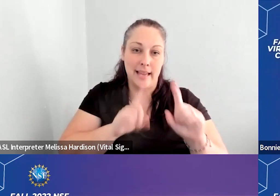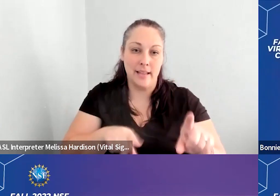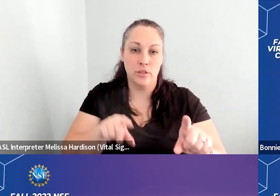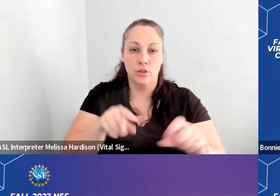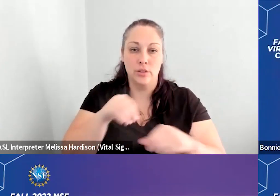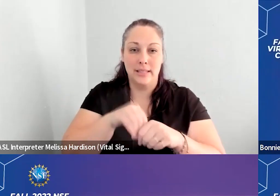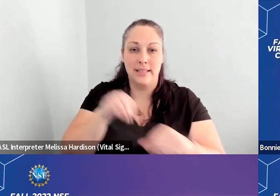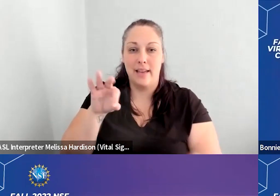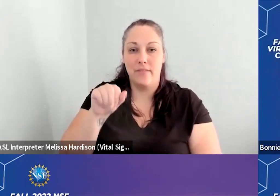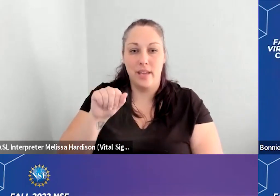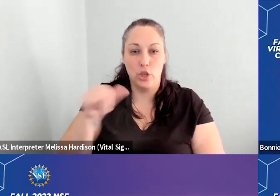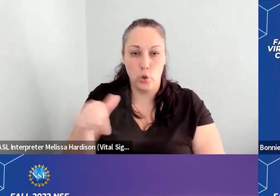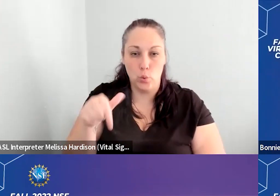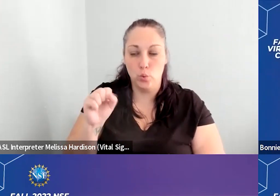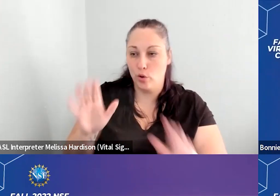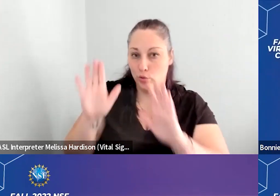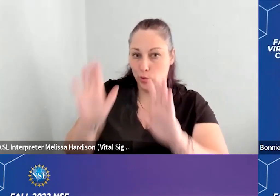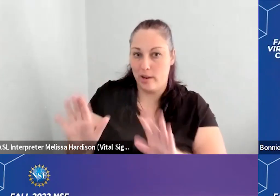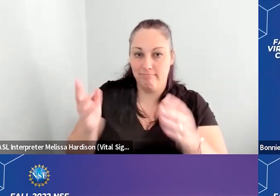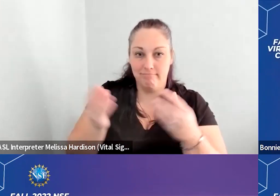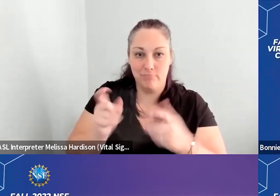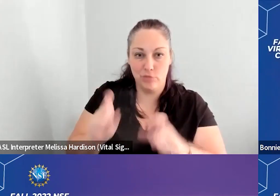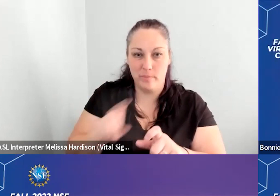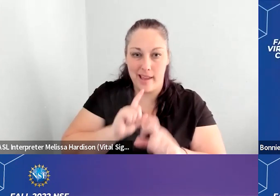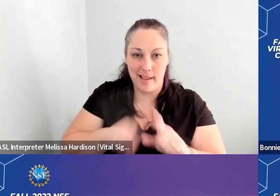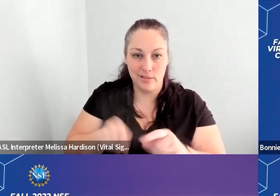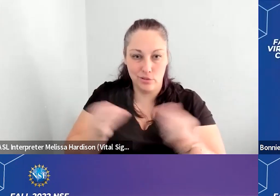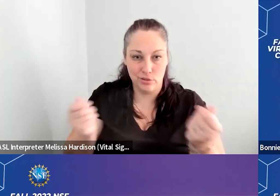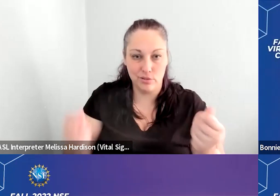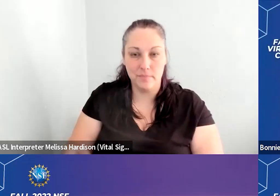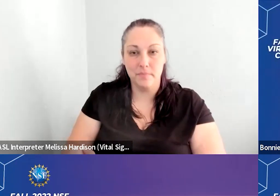So great. So we got that answered, and thank you